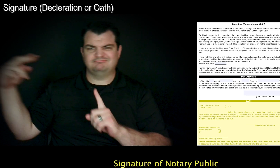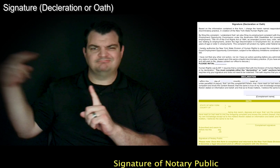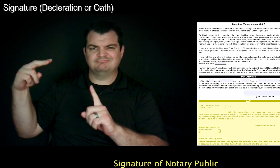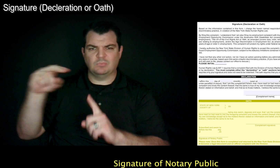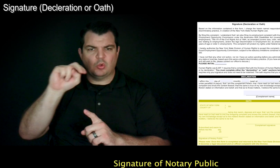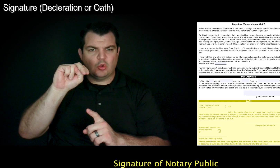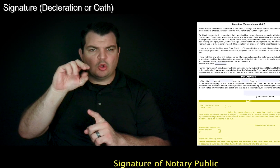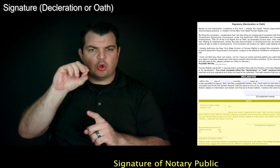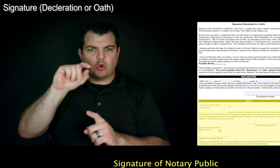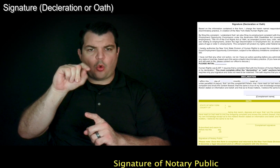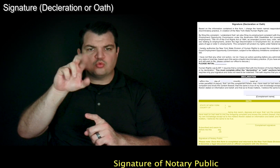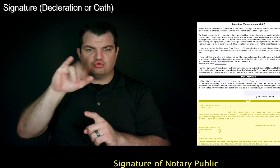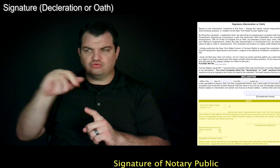Signature of Notary Public